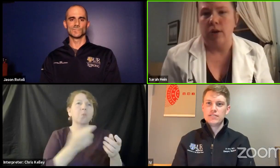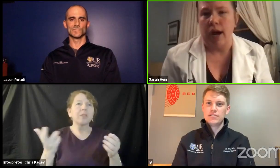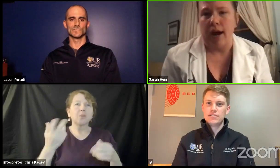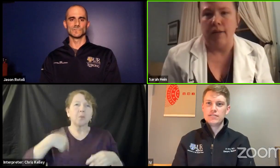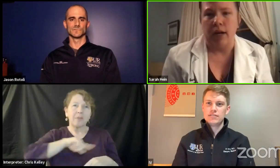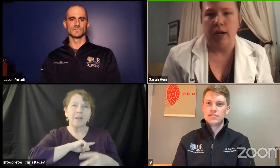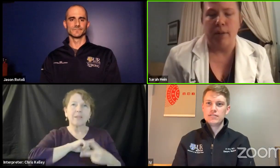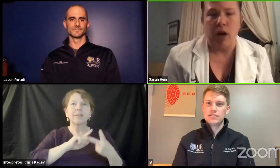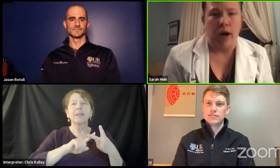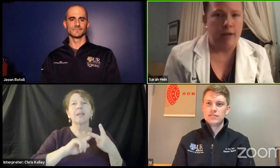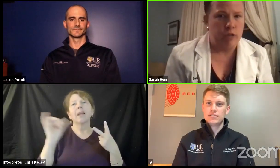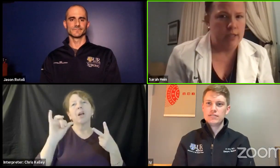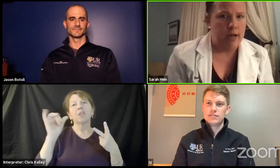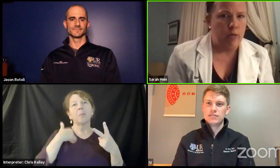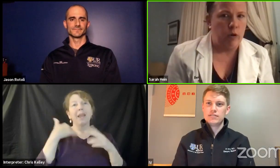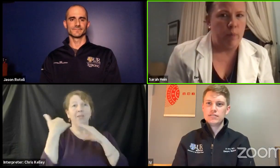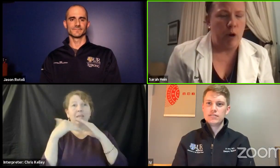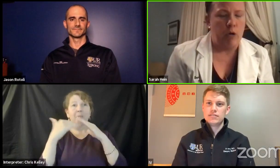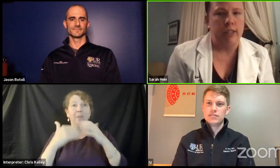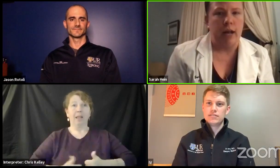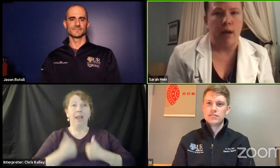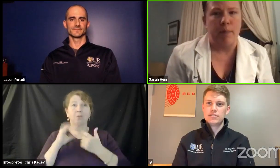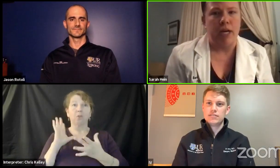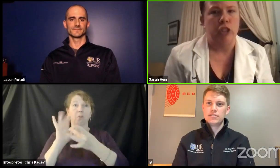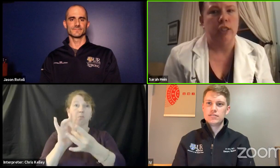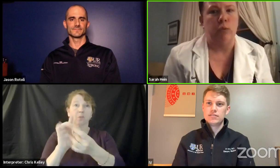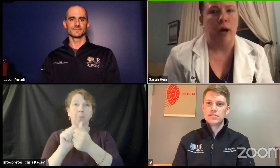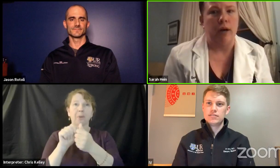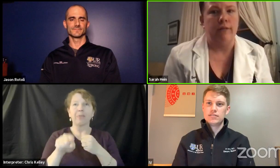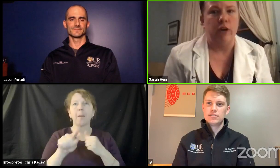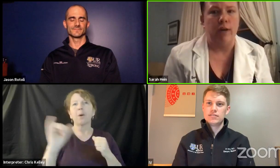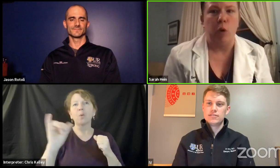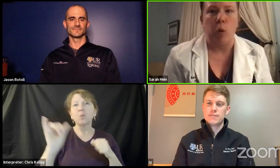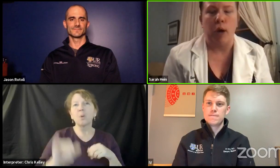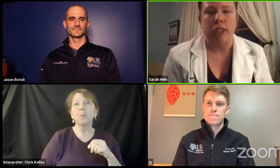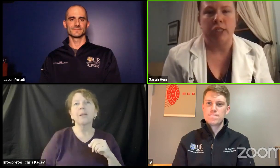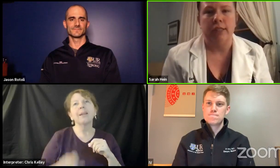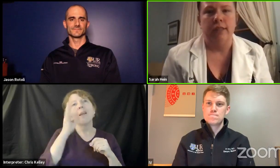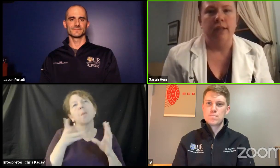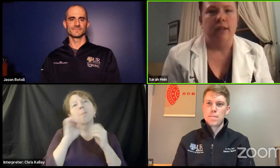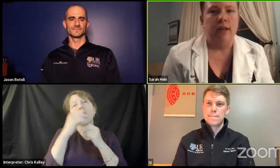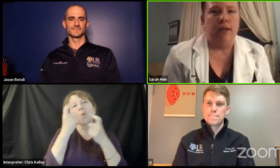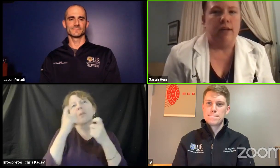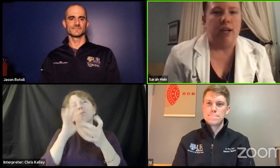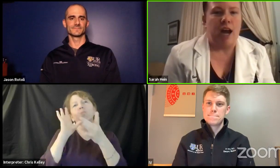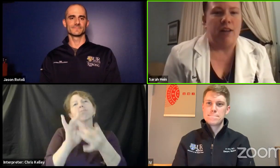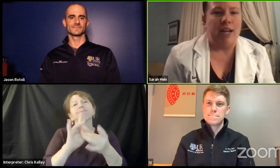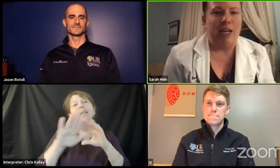interpreters. And I want to thank the audience for coming.